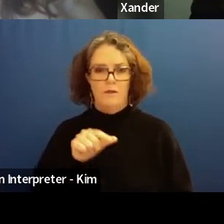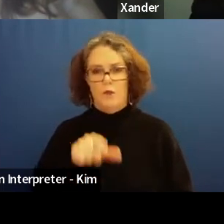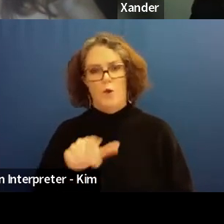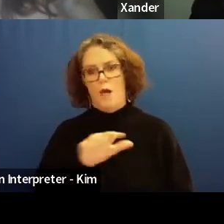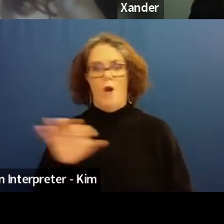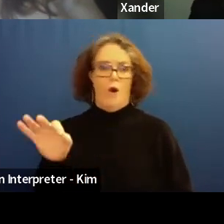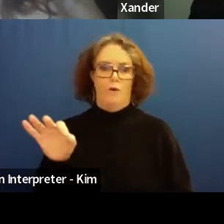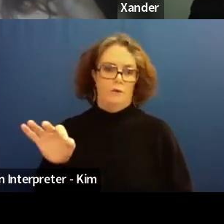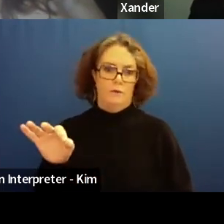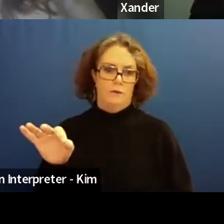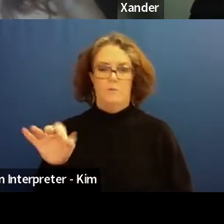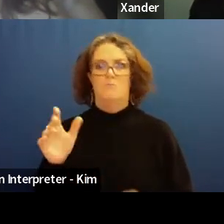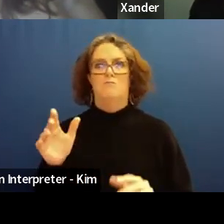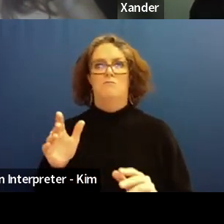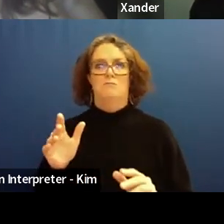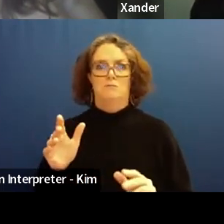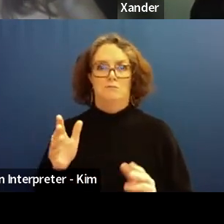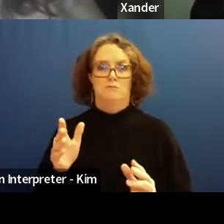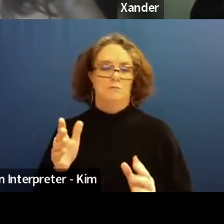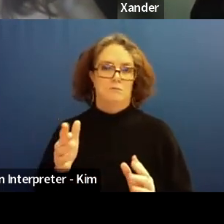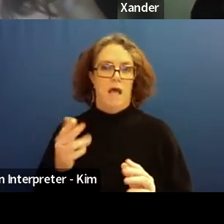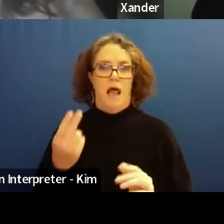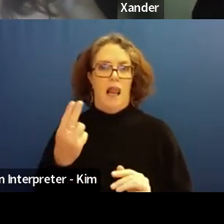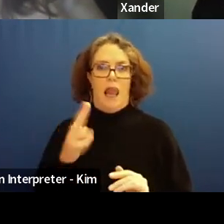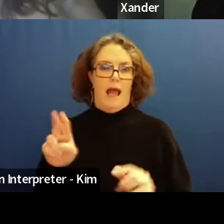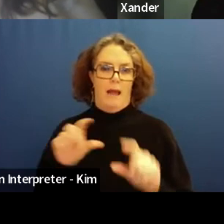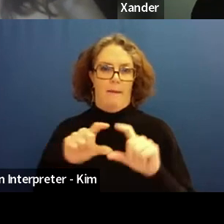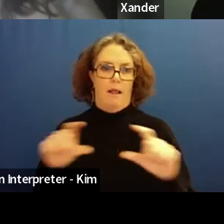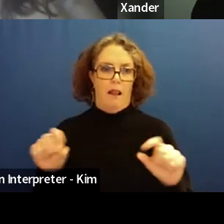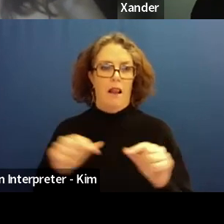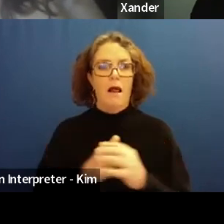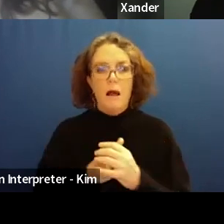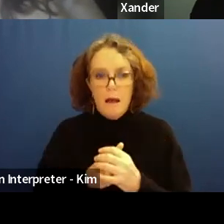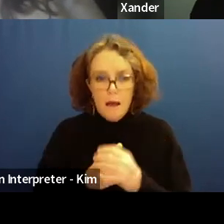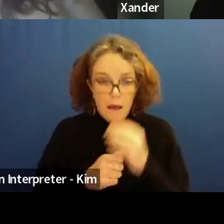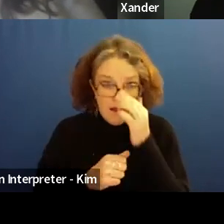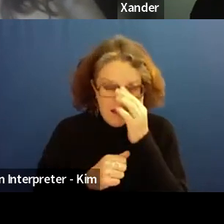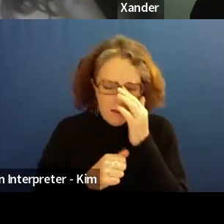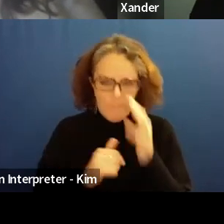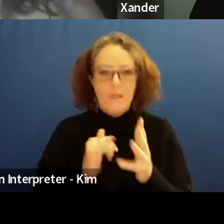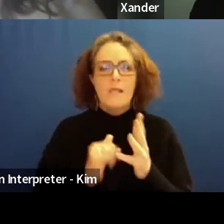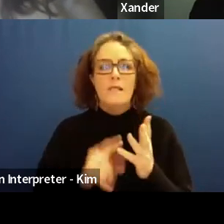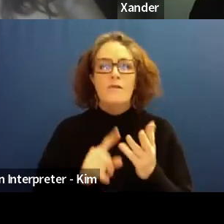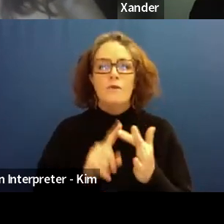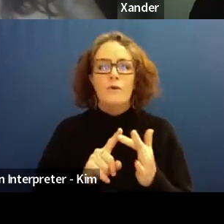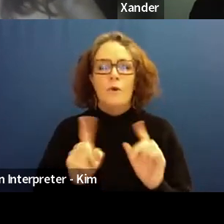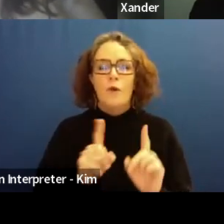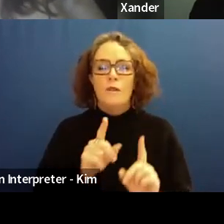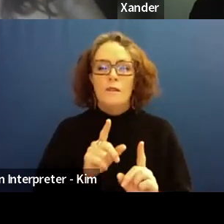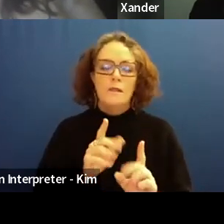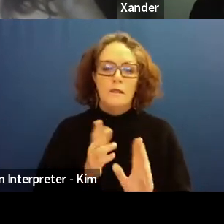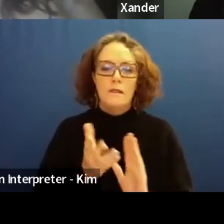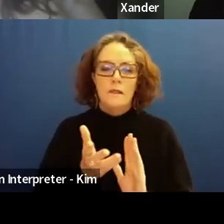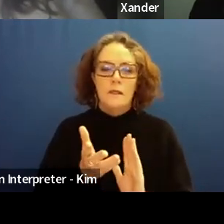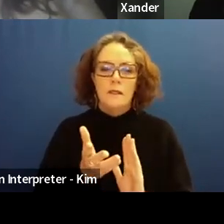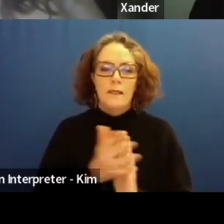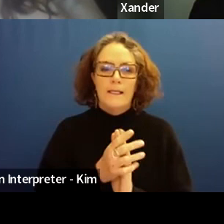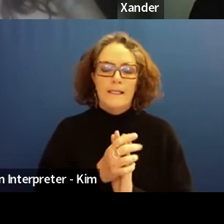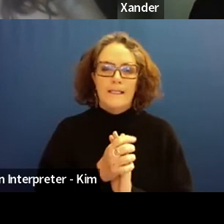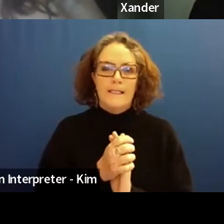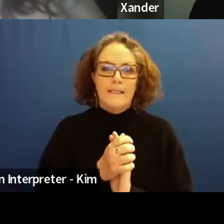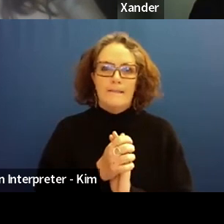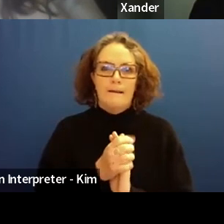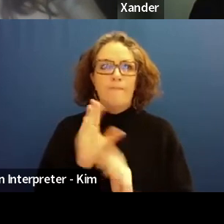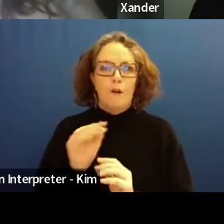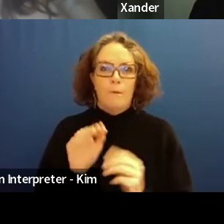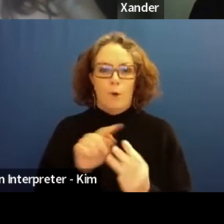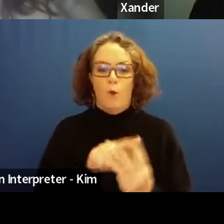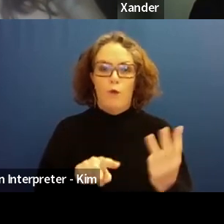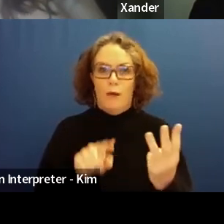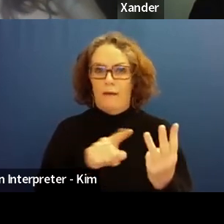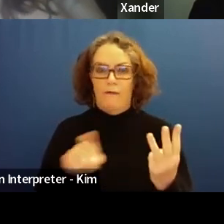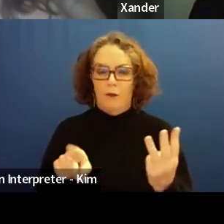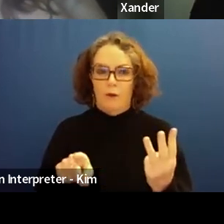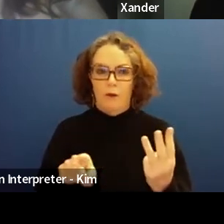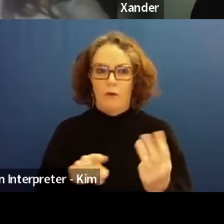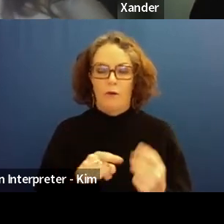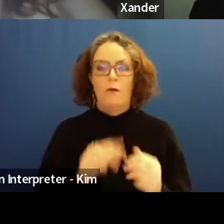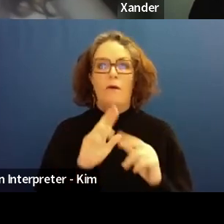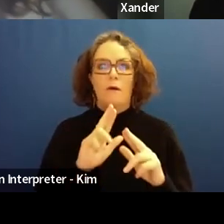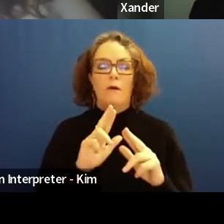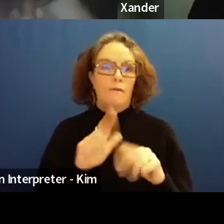So, yeah, I think also what I'm hearing from all three of you is that families and schools need to consider that keeps changing over time.